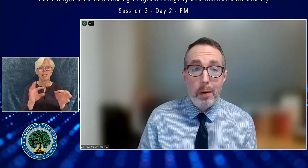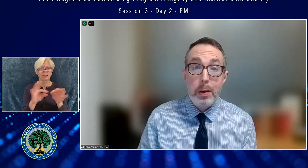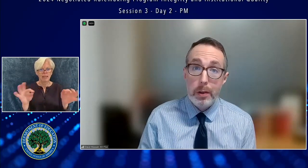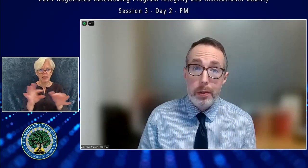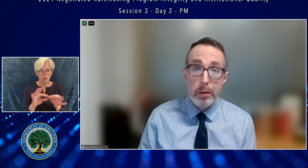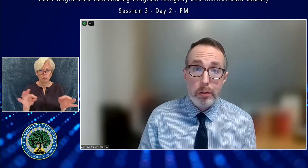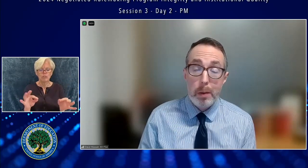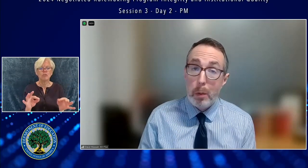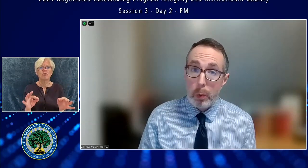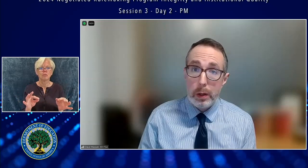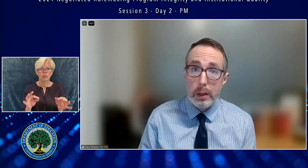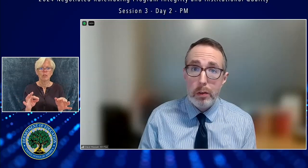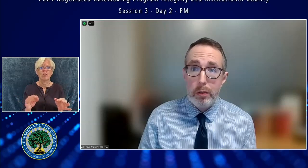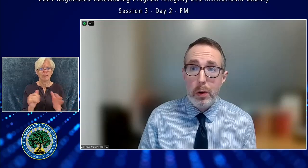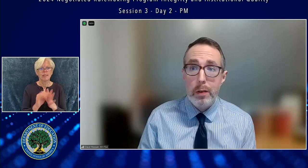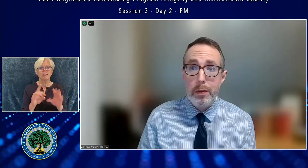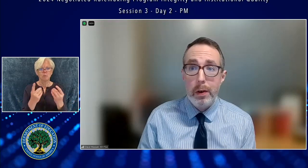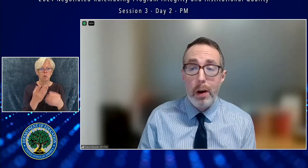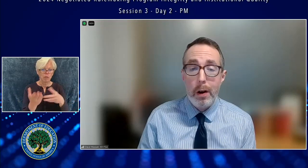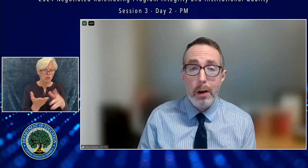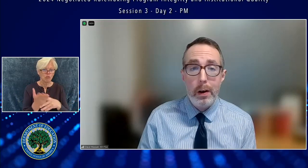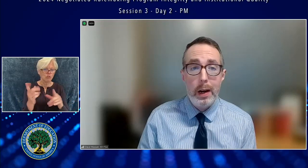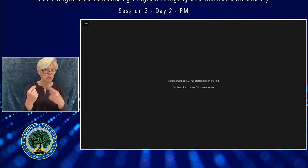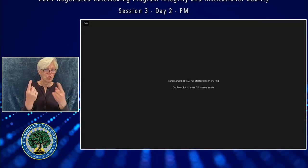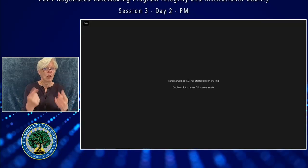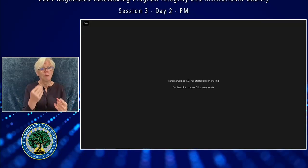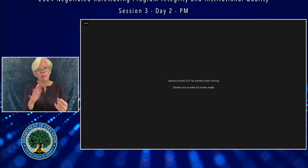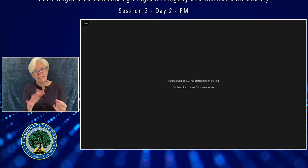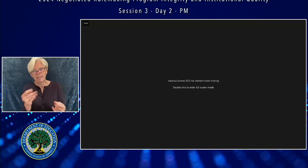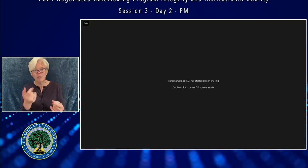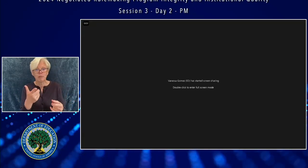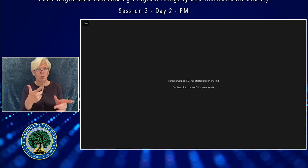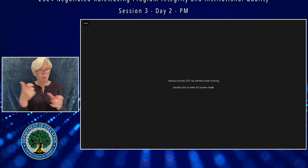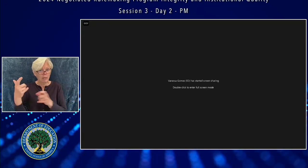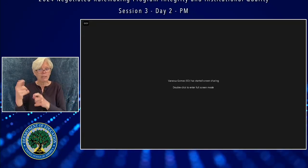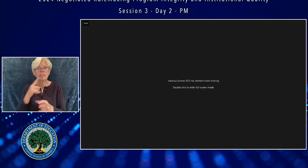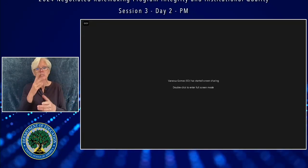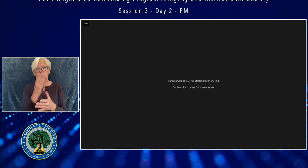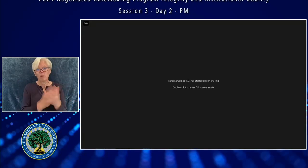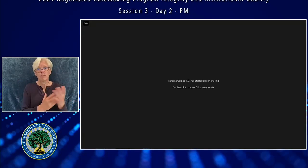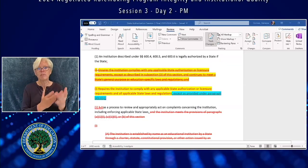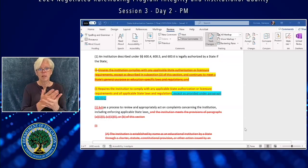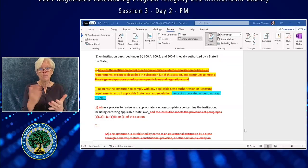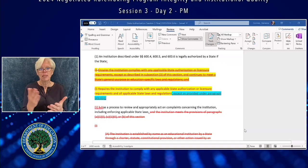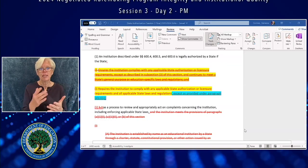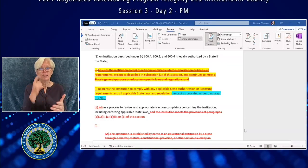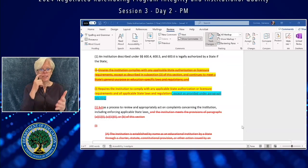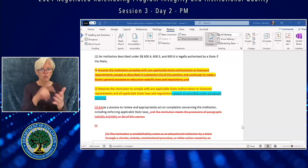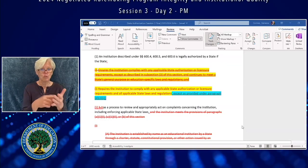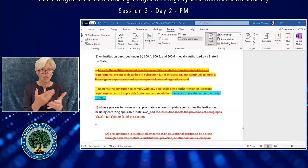We did this somewhat quickly, so if there are things that you see in here that don't